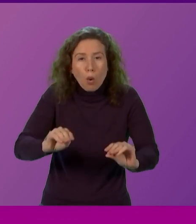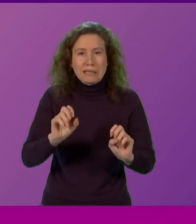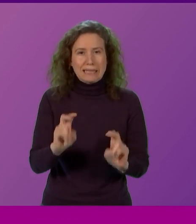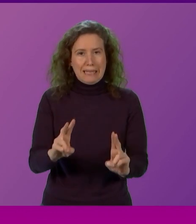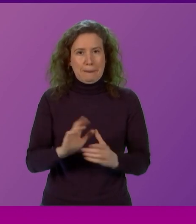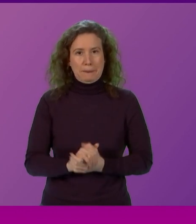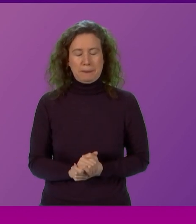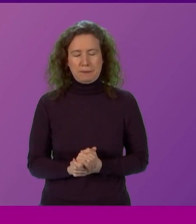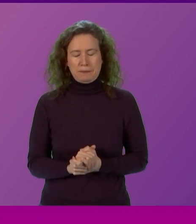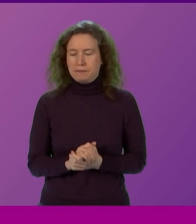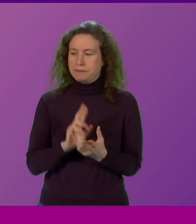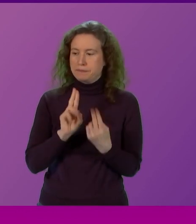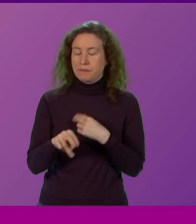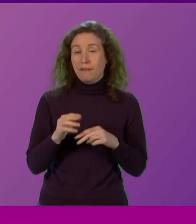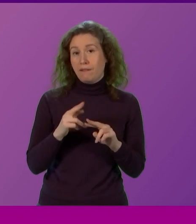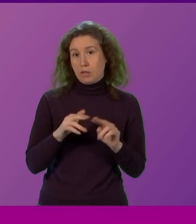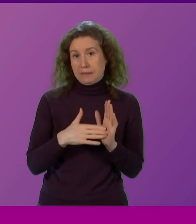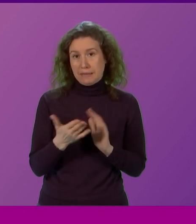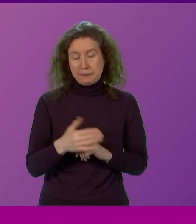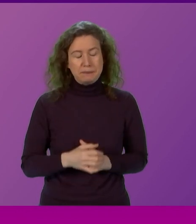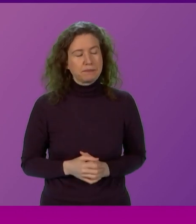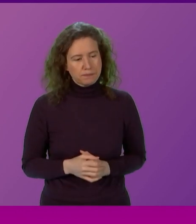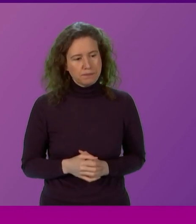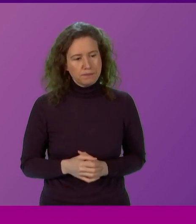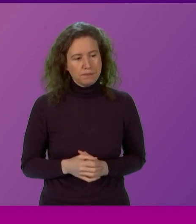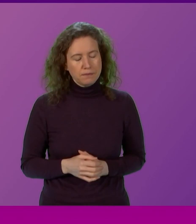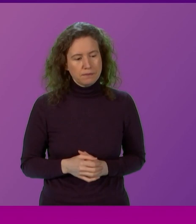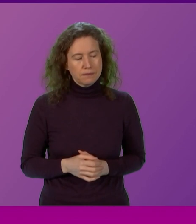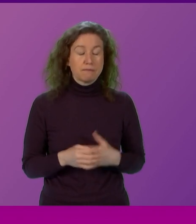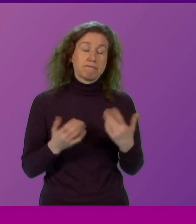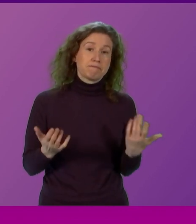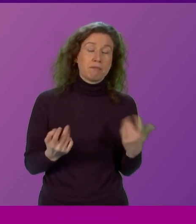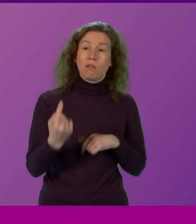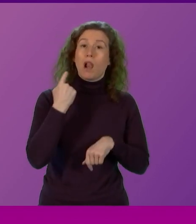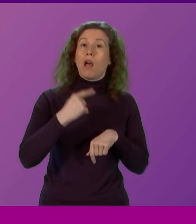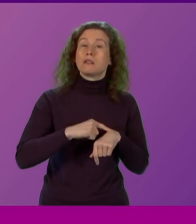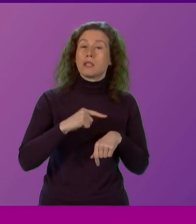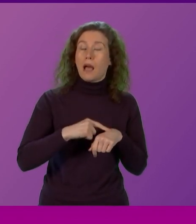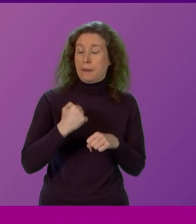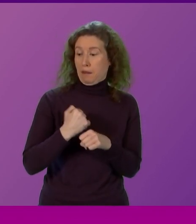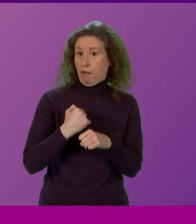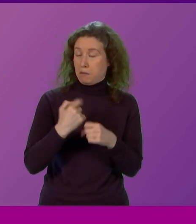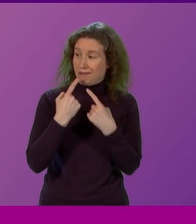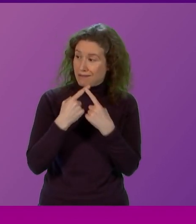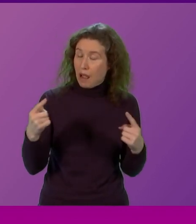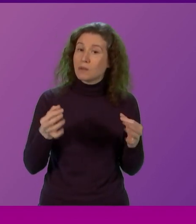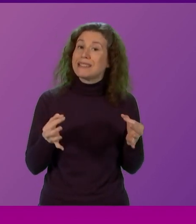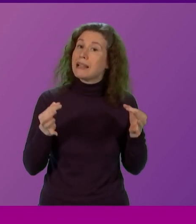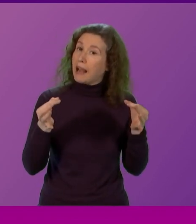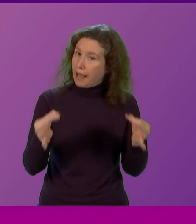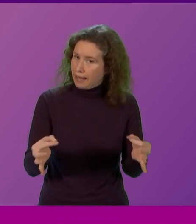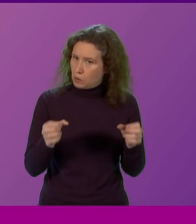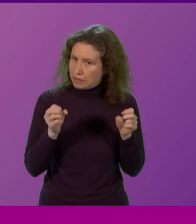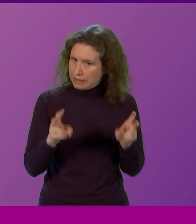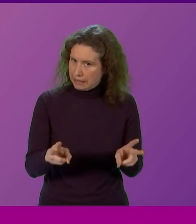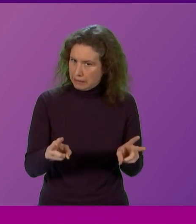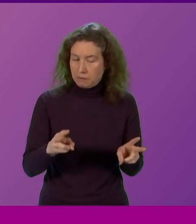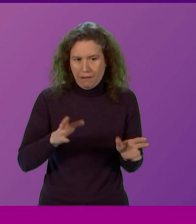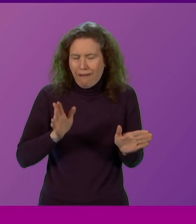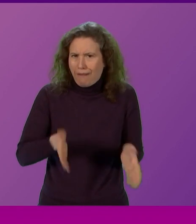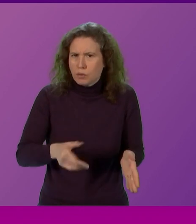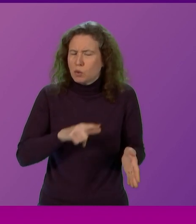The last time that the Government announced a delay to the scheme, necessitated by the